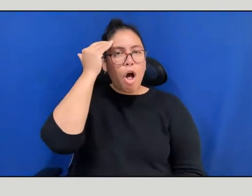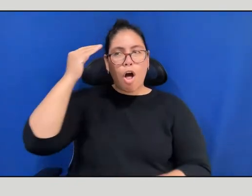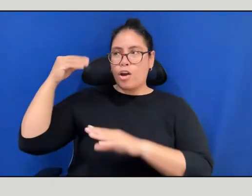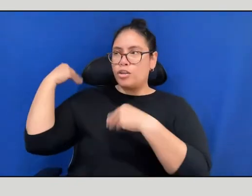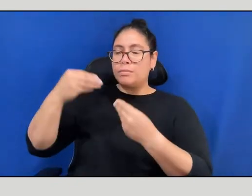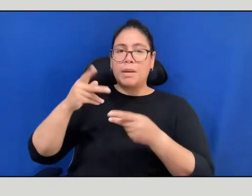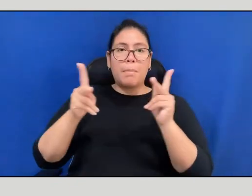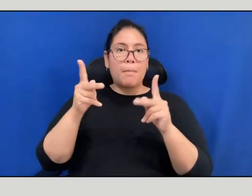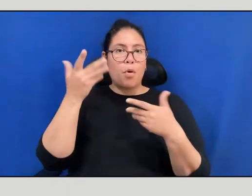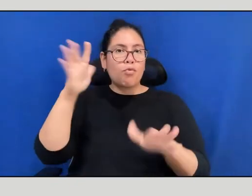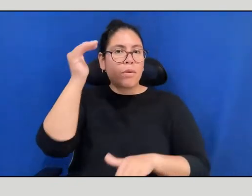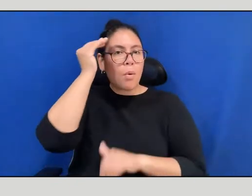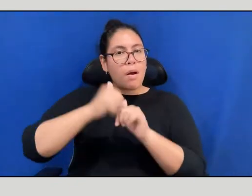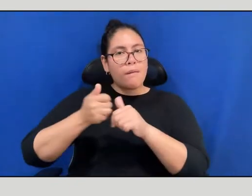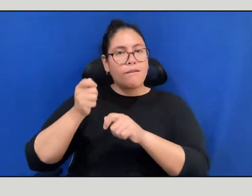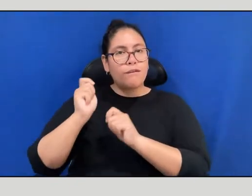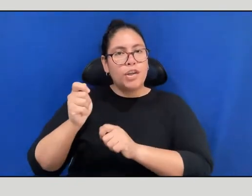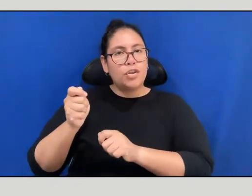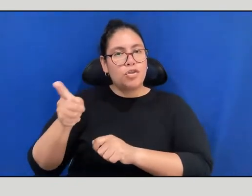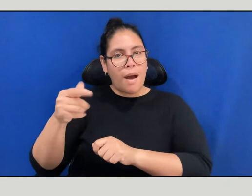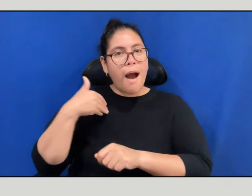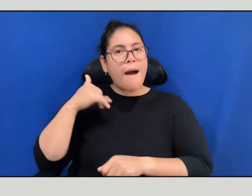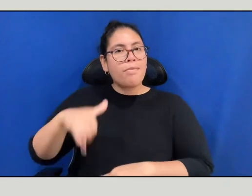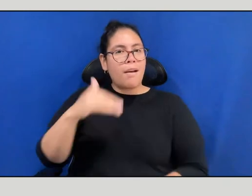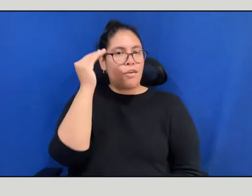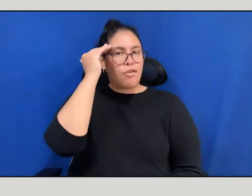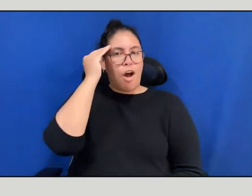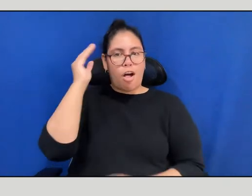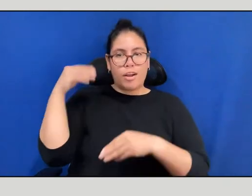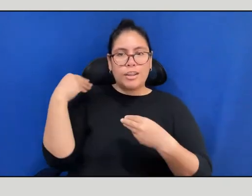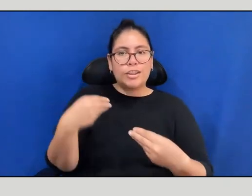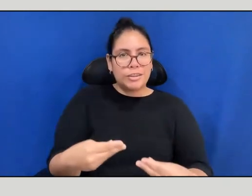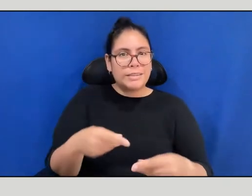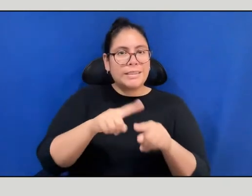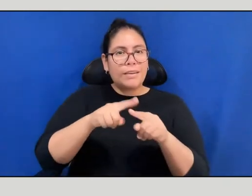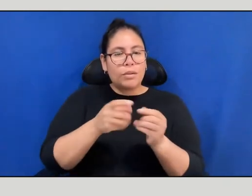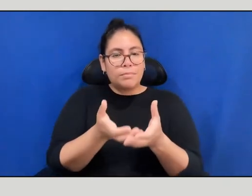But the figures also represent protection, but protection in terms of community,